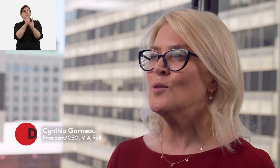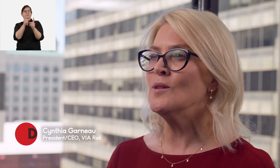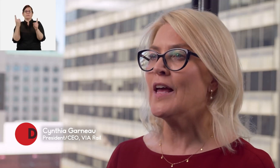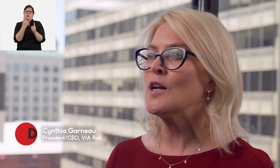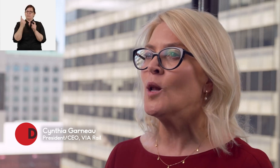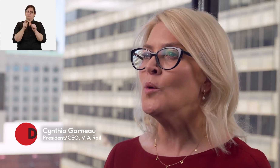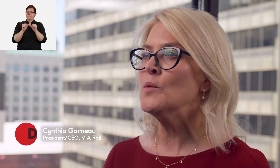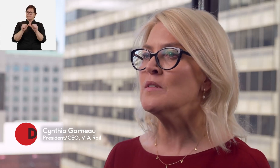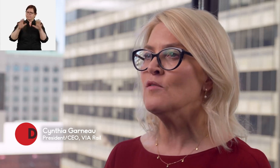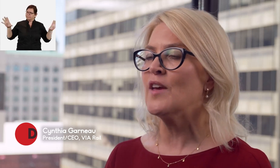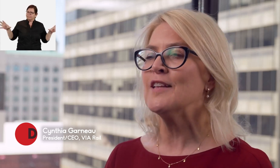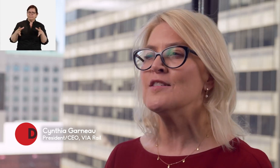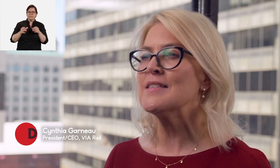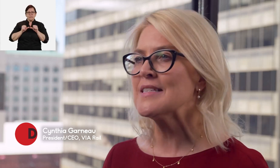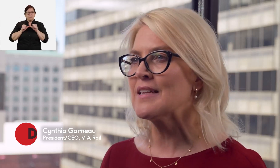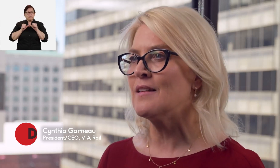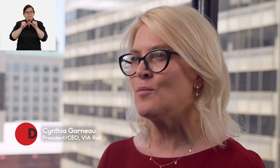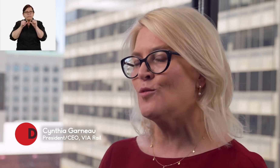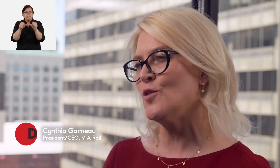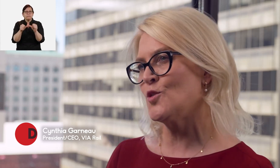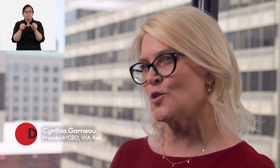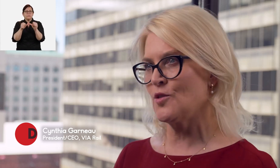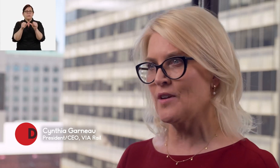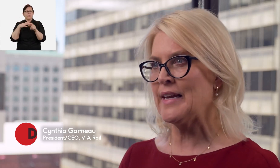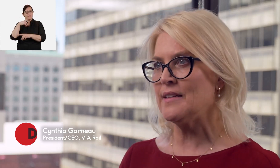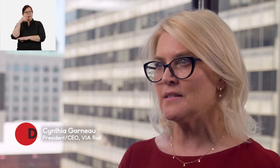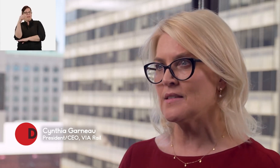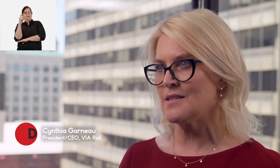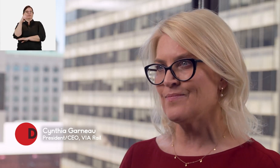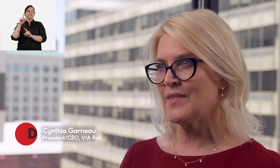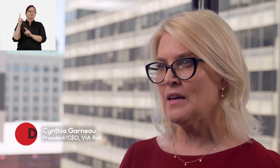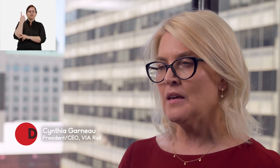With the objective of always going further together, we launched our first